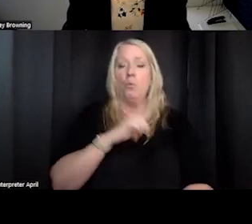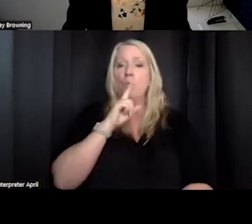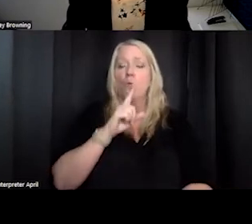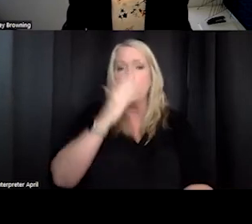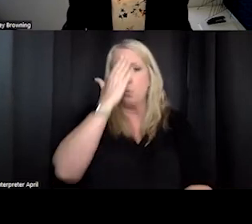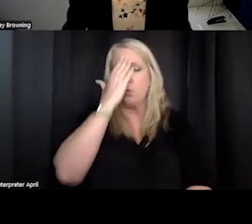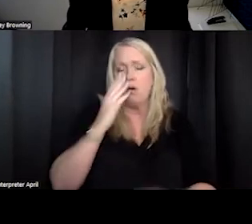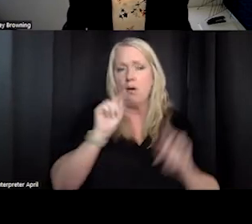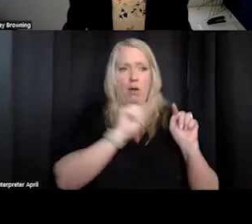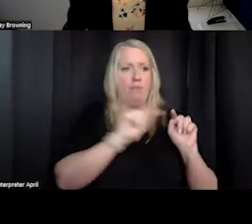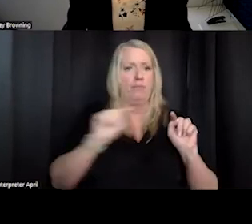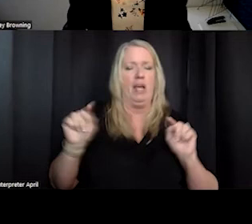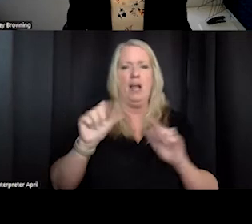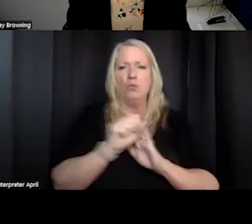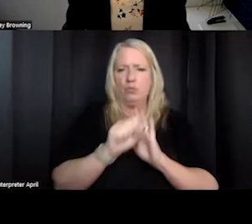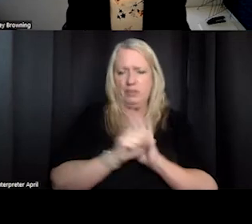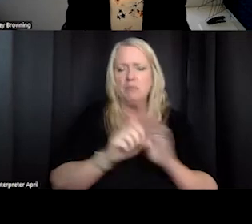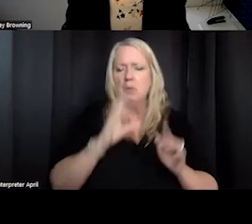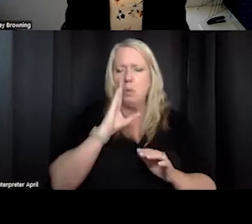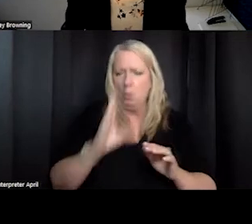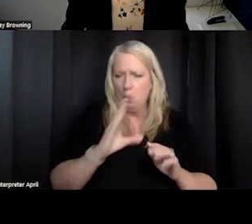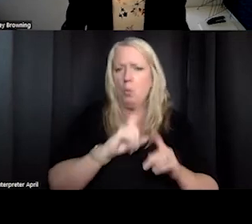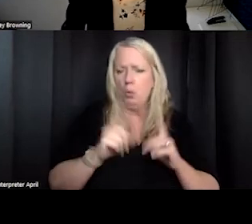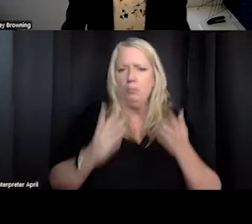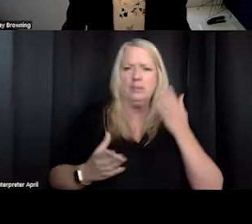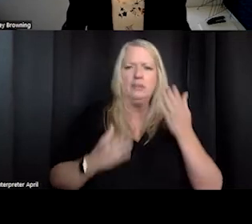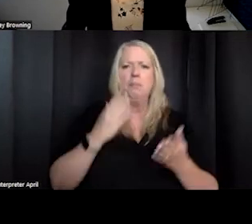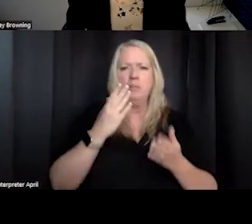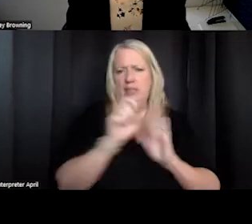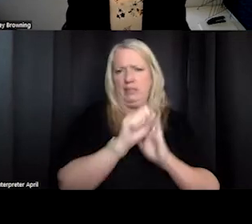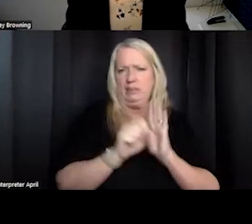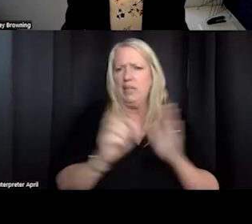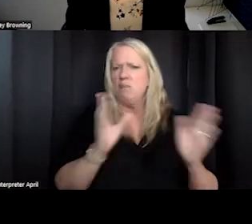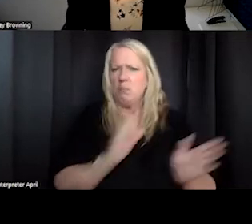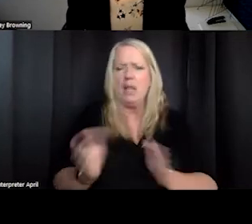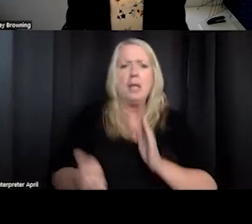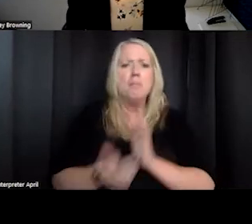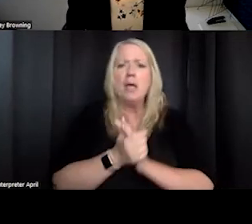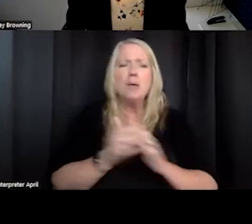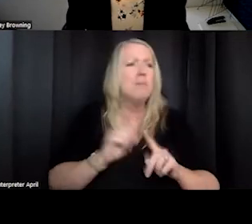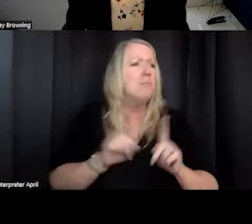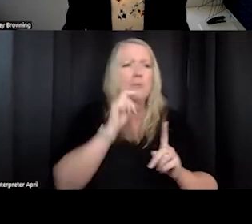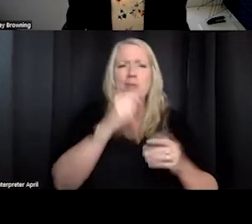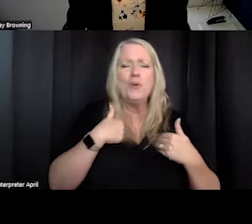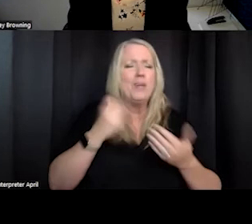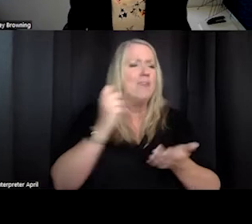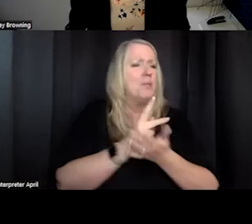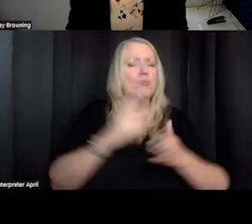STATE, SUBMITTING, STATE PLAN AMENDMENTS. WE DON'T HAVE ANY THAT ARE APPROVED YET. WE DON'T HAVE ANY